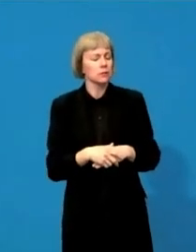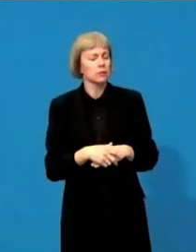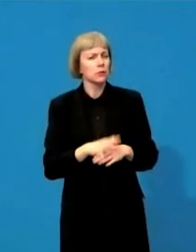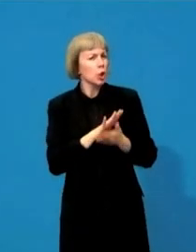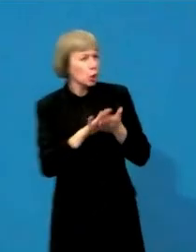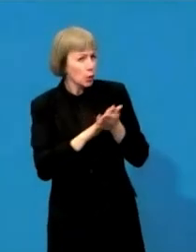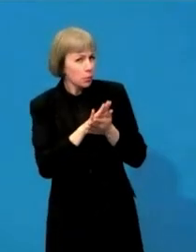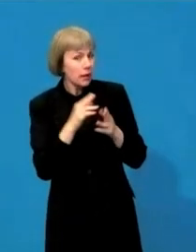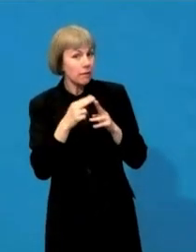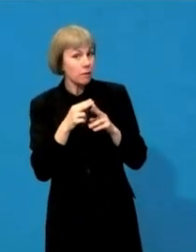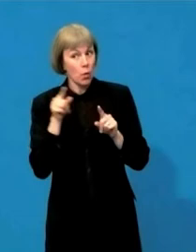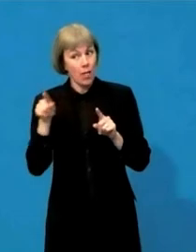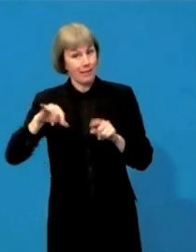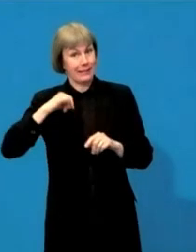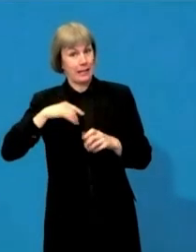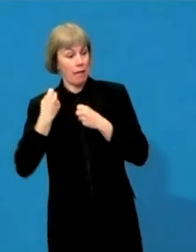Yes. DR RICE: Yeah, yeah.